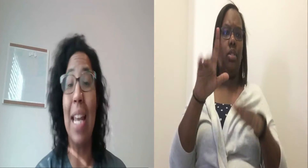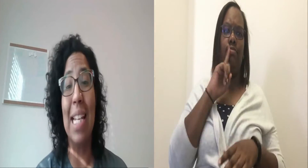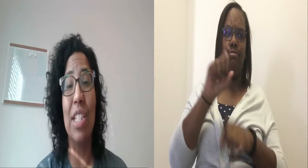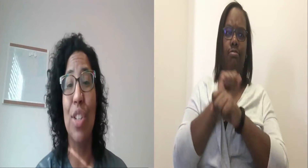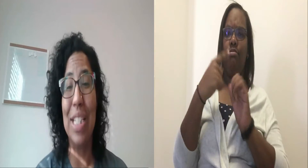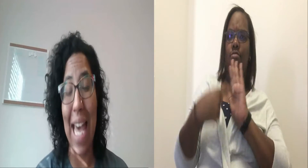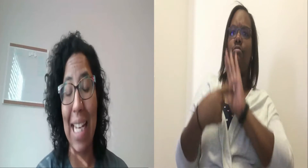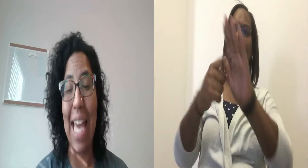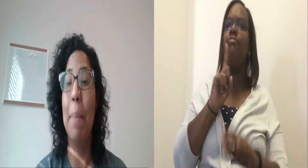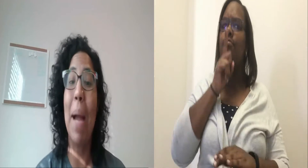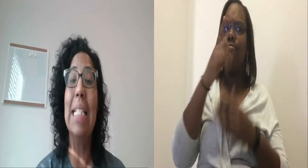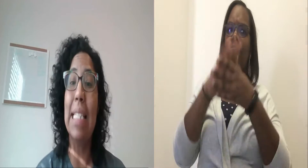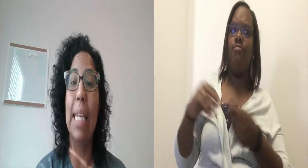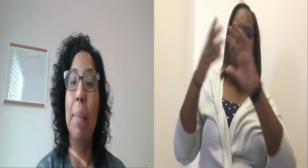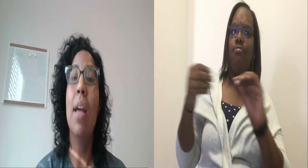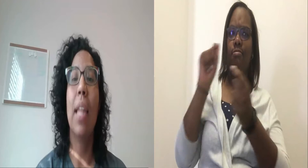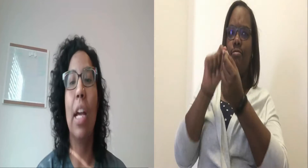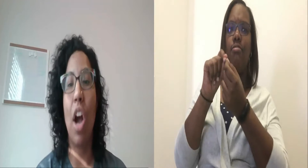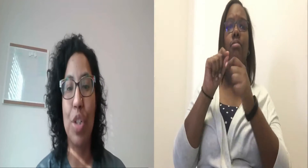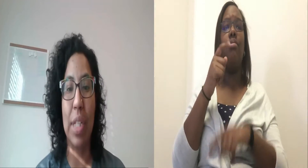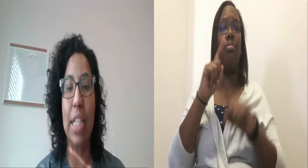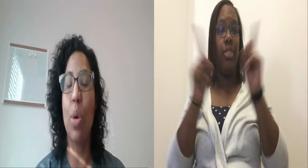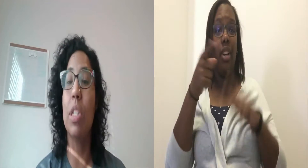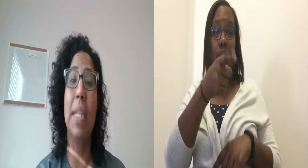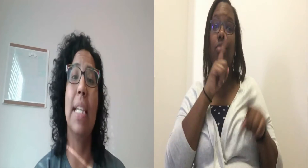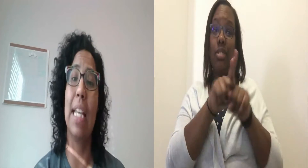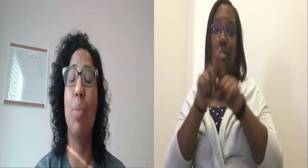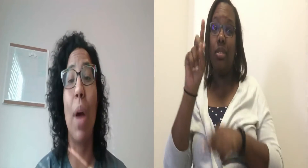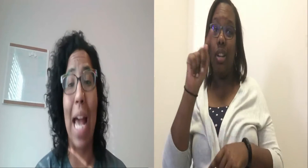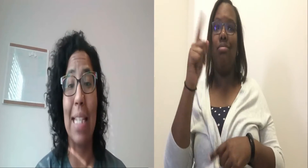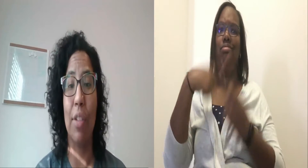and it is good data and it might seem like it contradicts or speaks against what we're asking